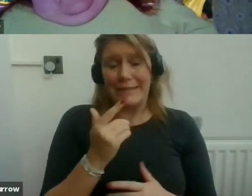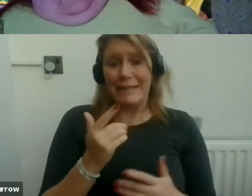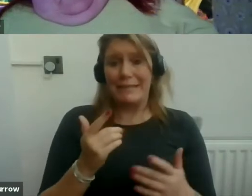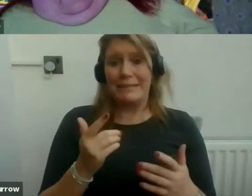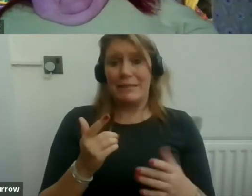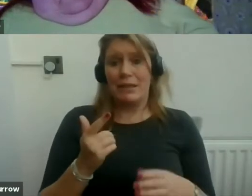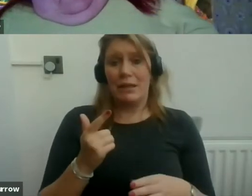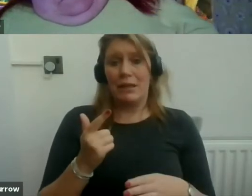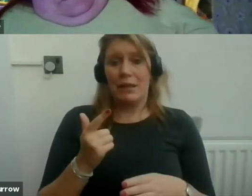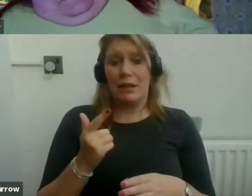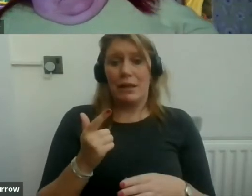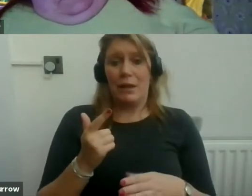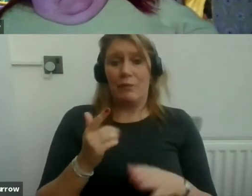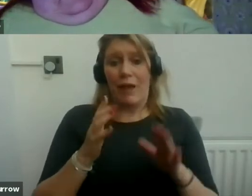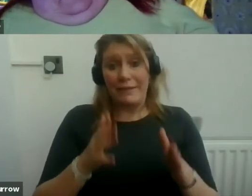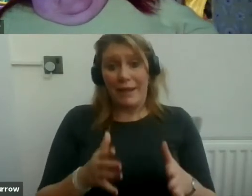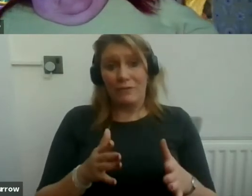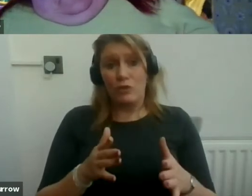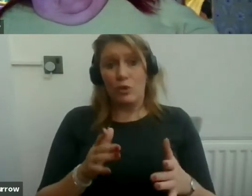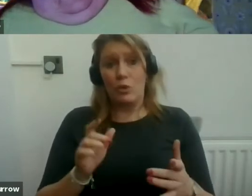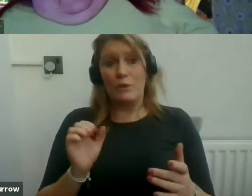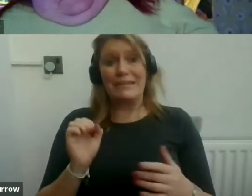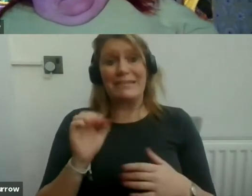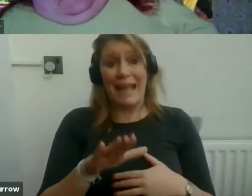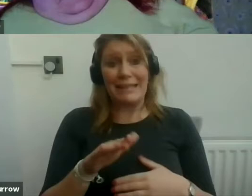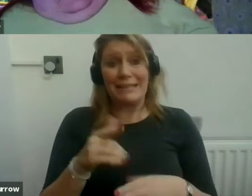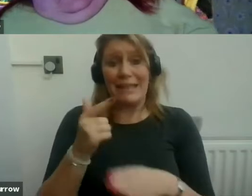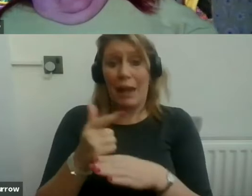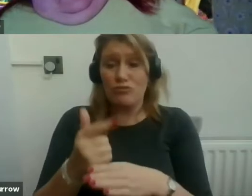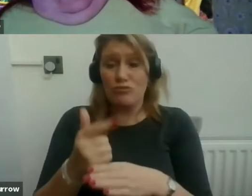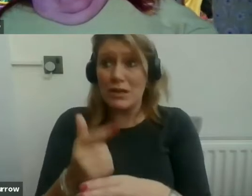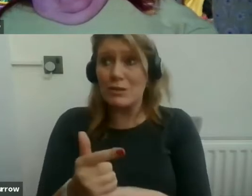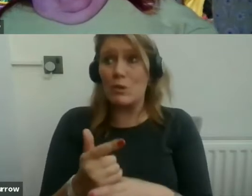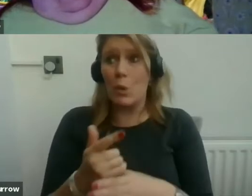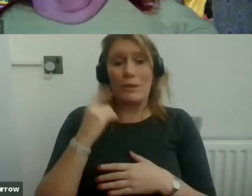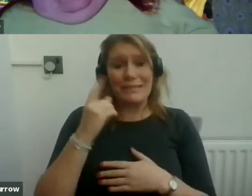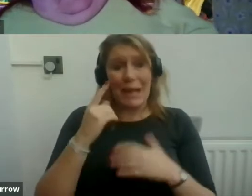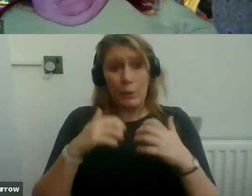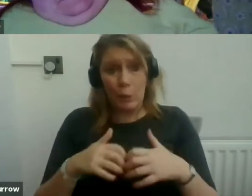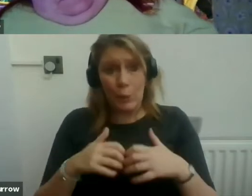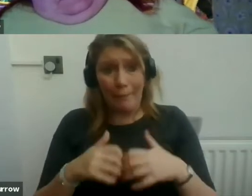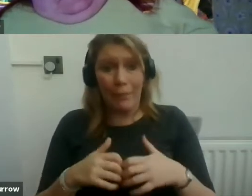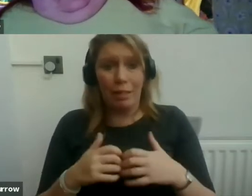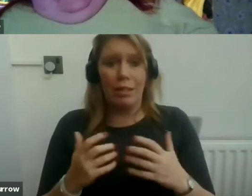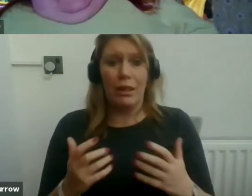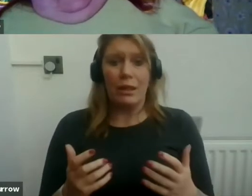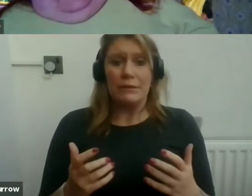the actors or whether we would need to send sound equipment. And certainly it